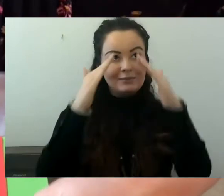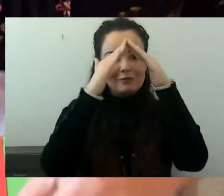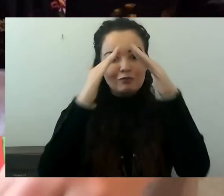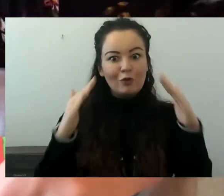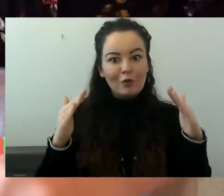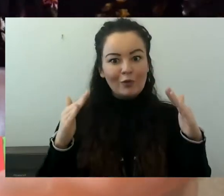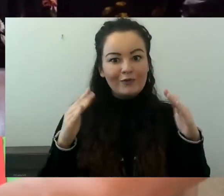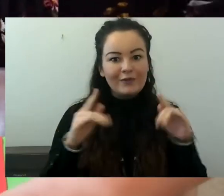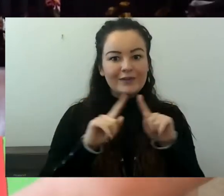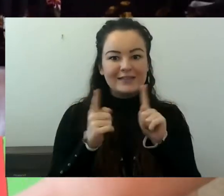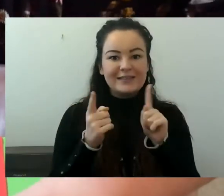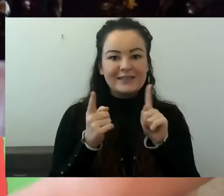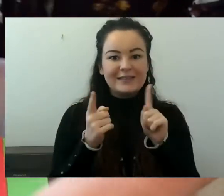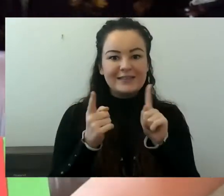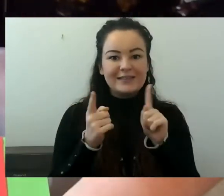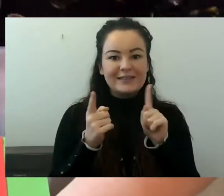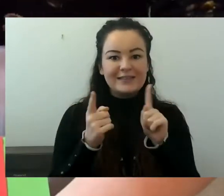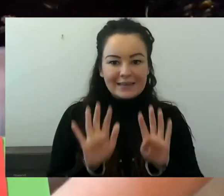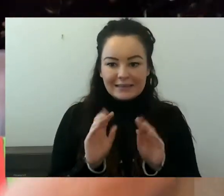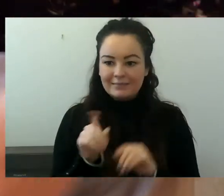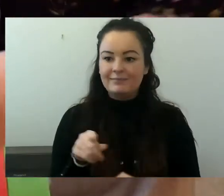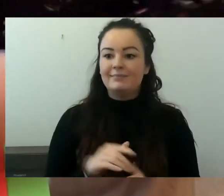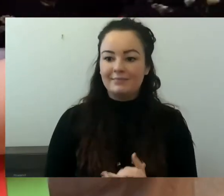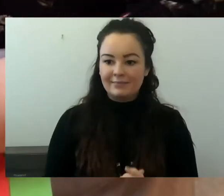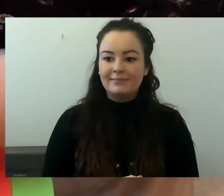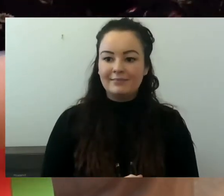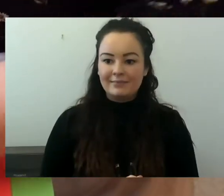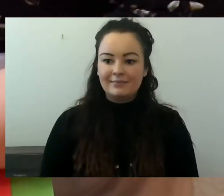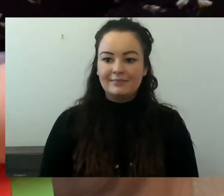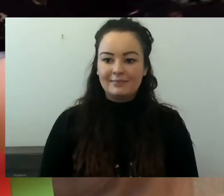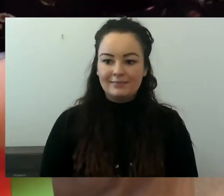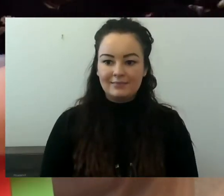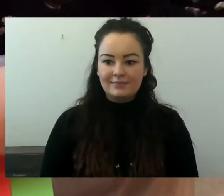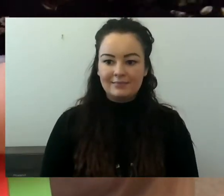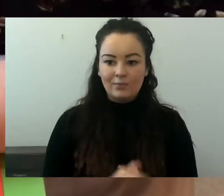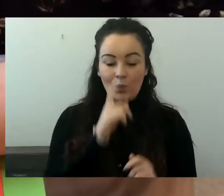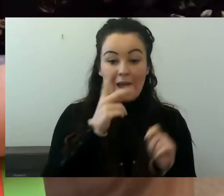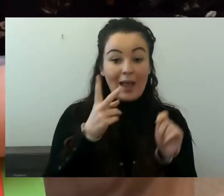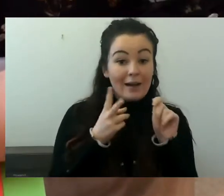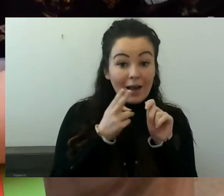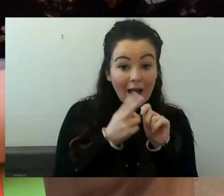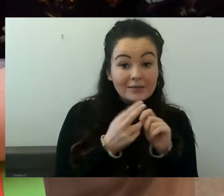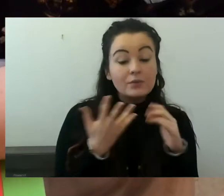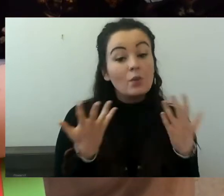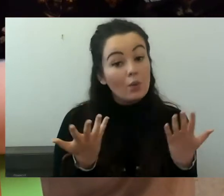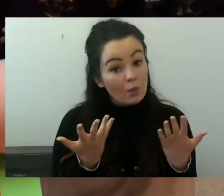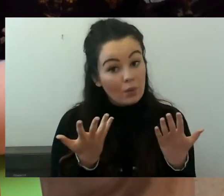into the roof I think so I'm just going to stick some of these down. Again, this can be cut shapes or